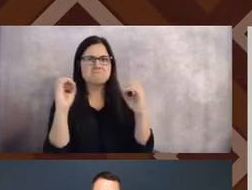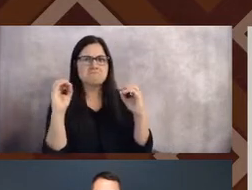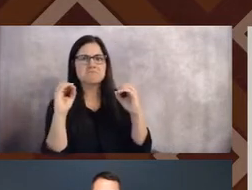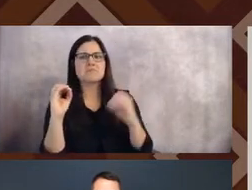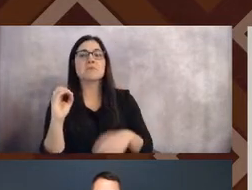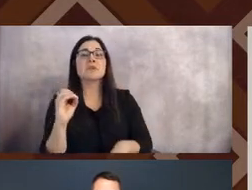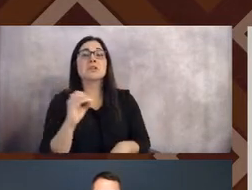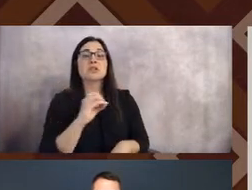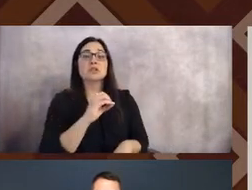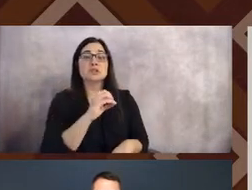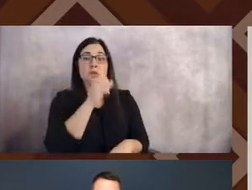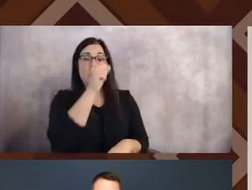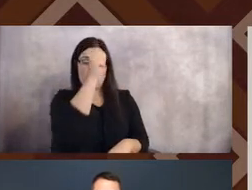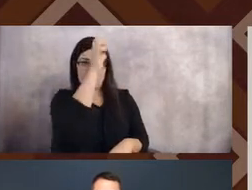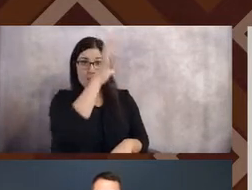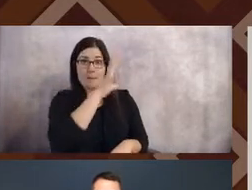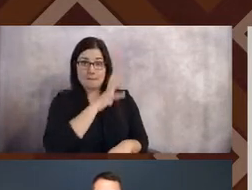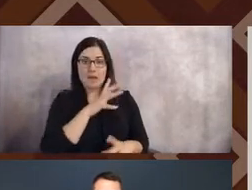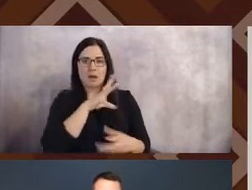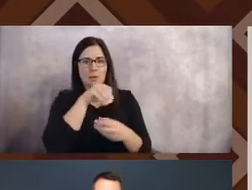Robert McMillan,